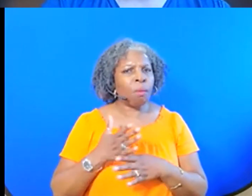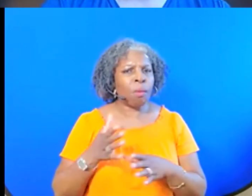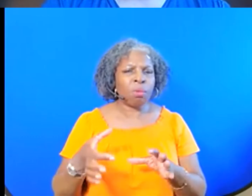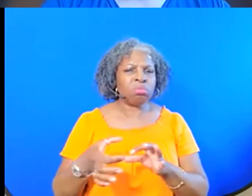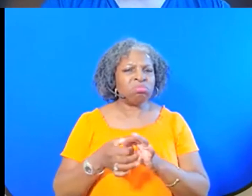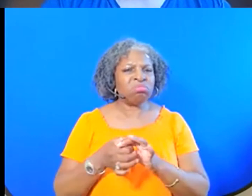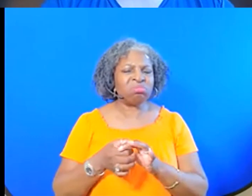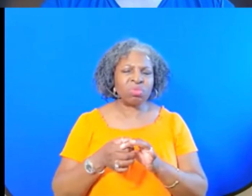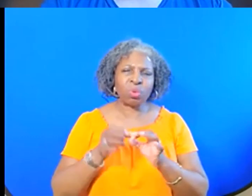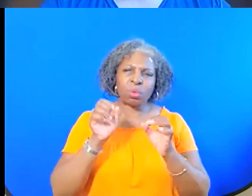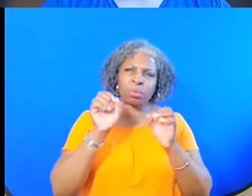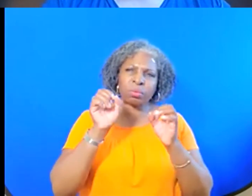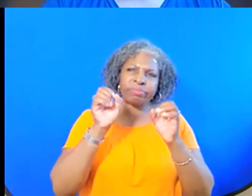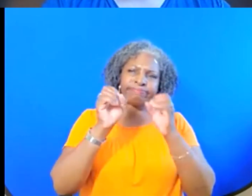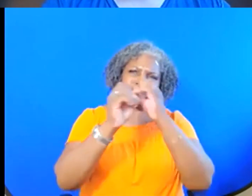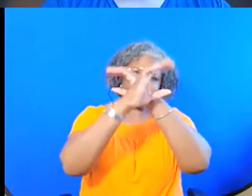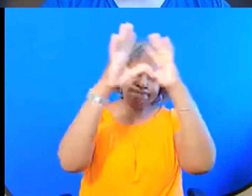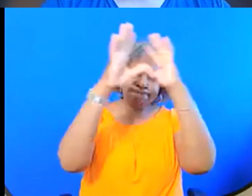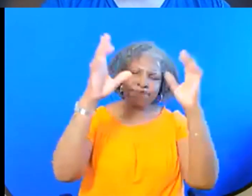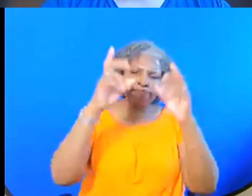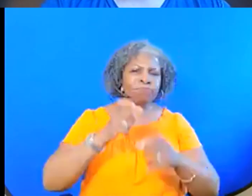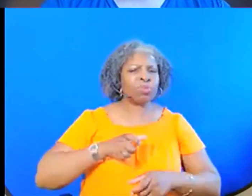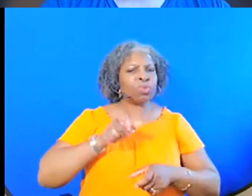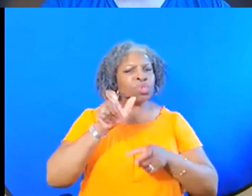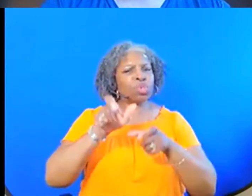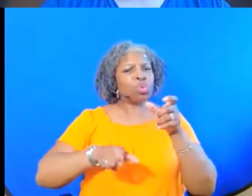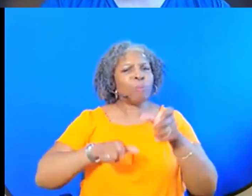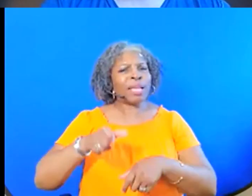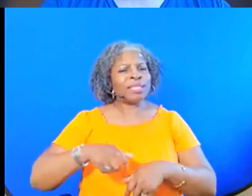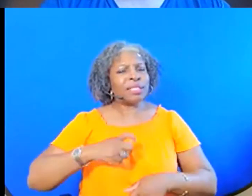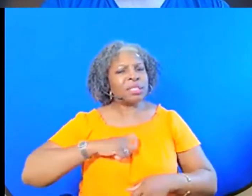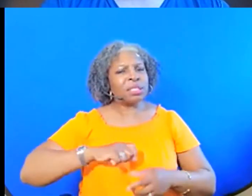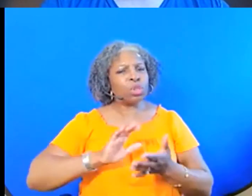that humanity is essentially sort of invented all these amazing things.